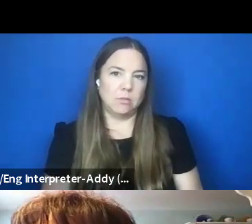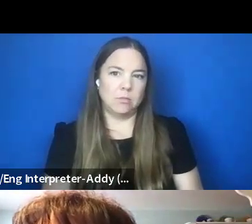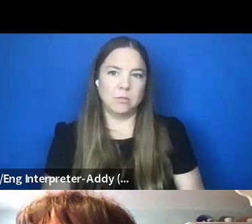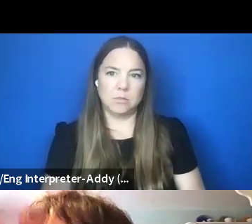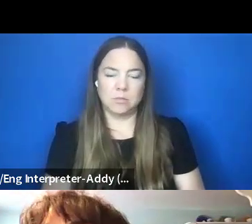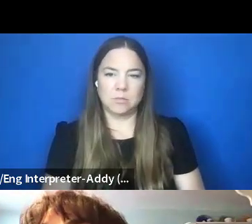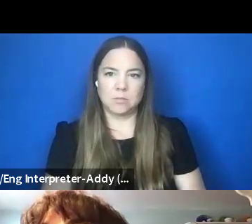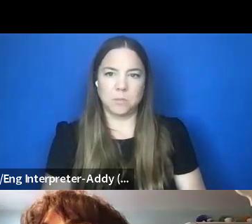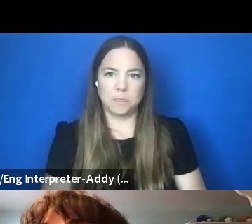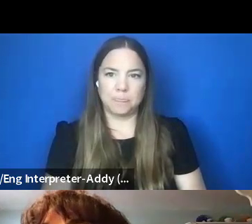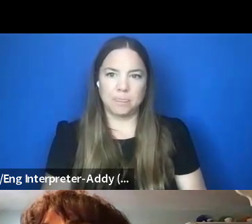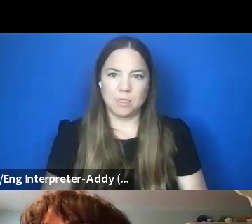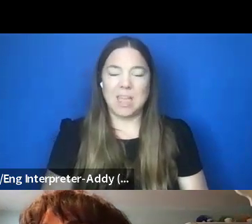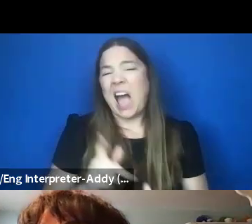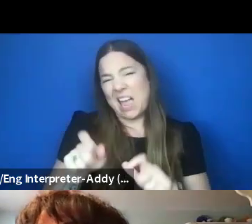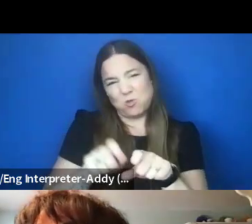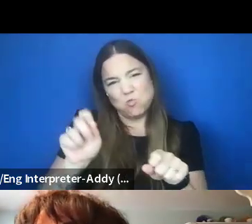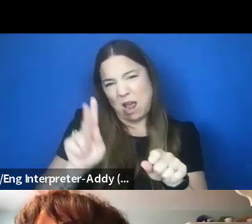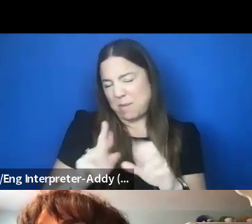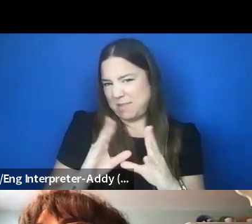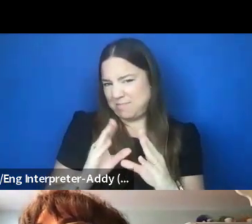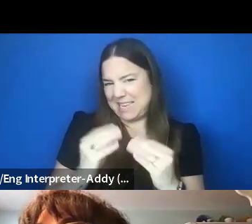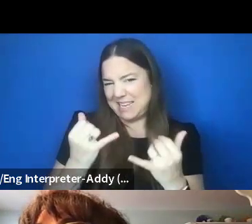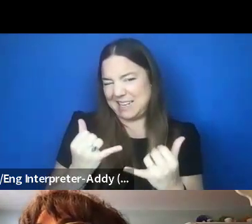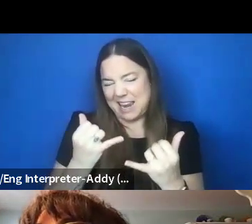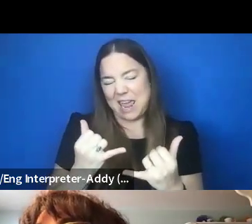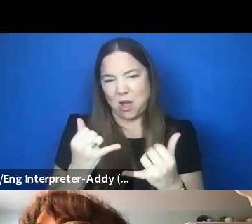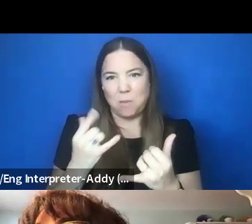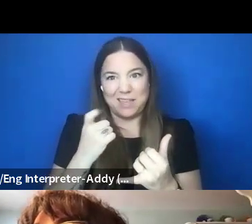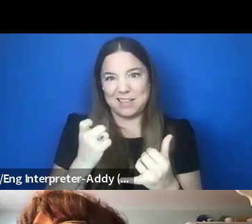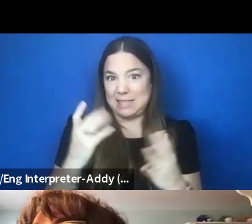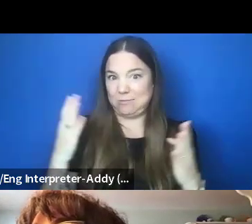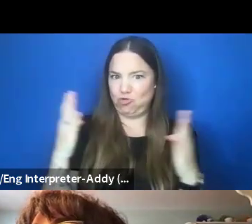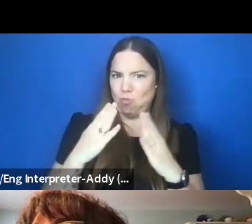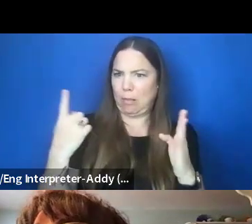Don Dew: I am gonna have to wrap this up, though, cause Don Dew: I get in trouble if we go over.